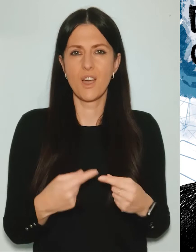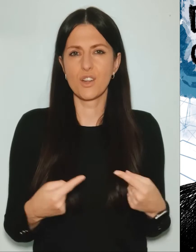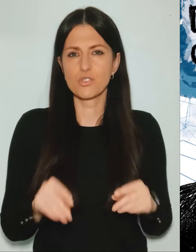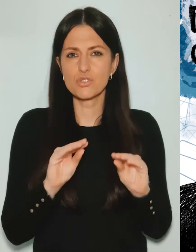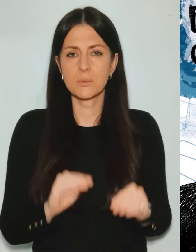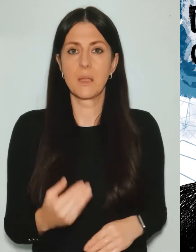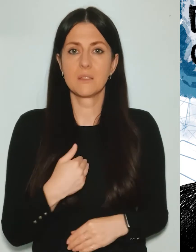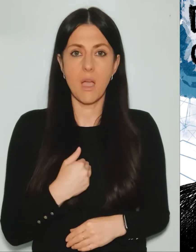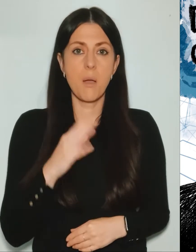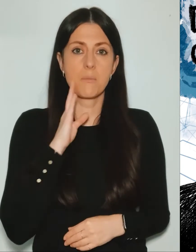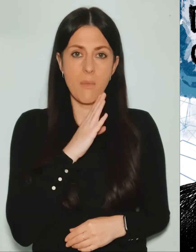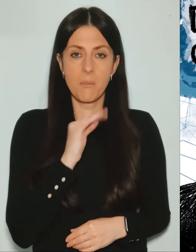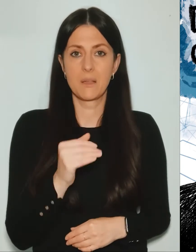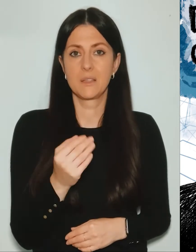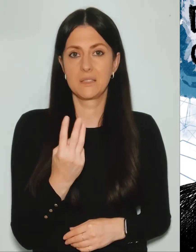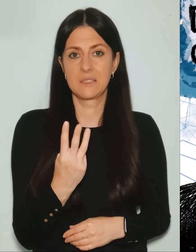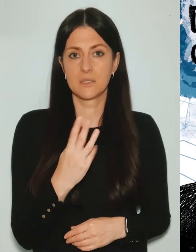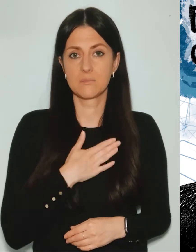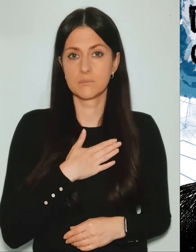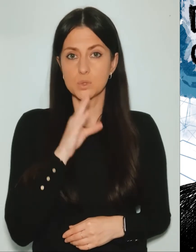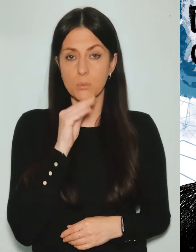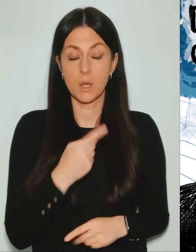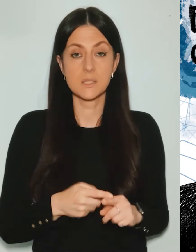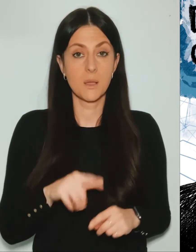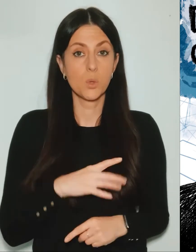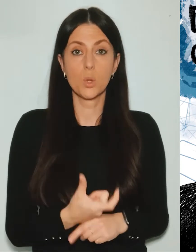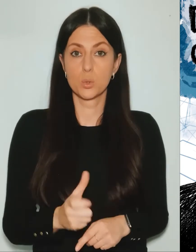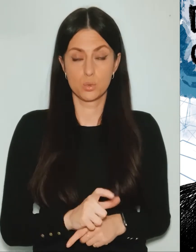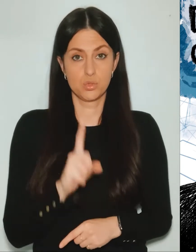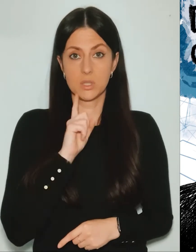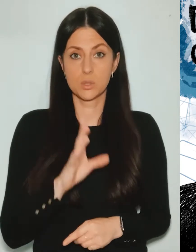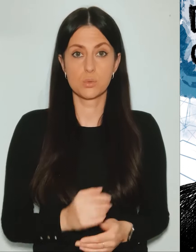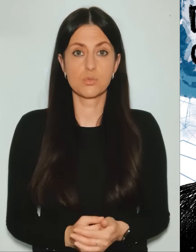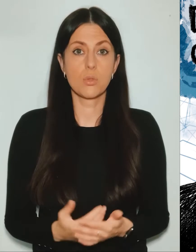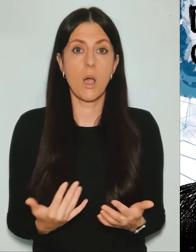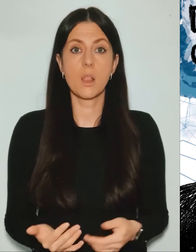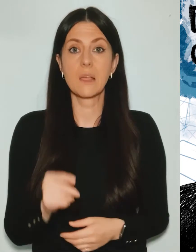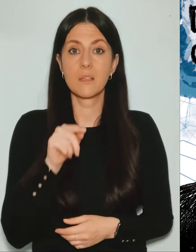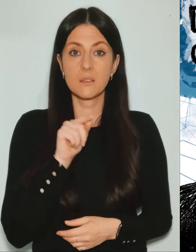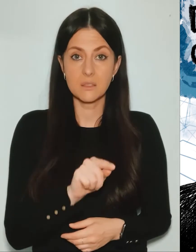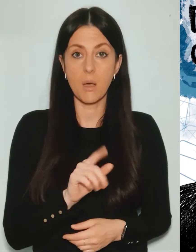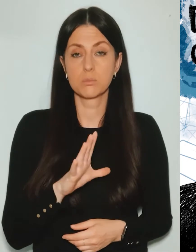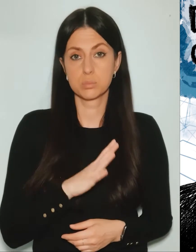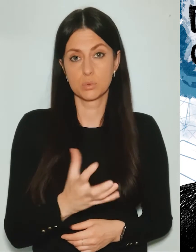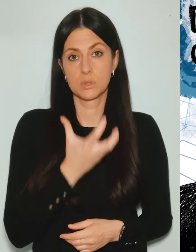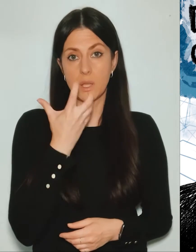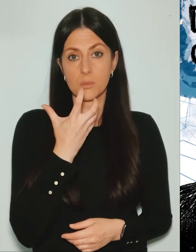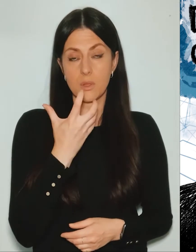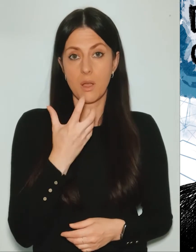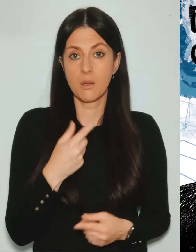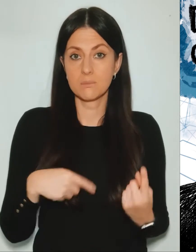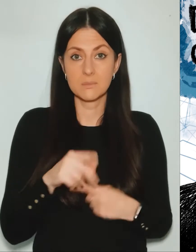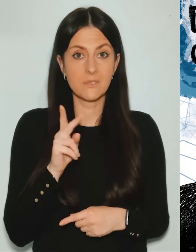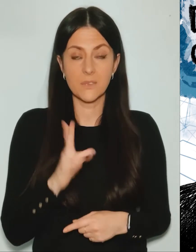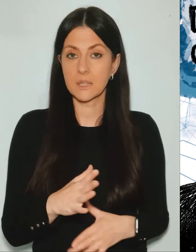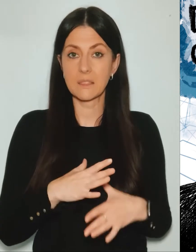It was very uncomfortable, but it was warm, since there was no heating in the apartment for a very long time,